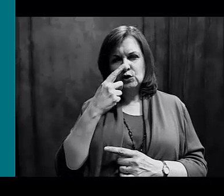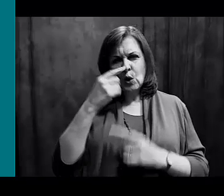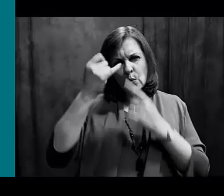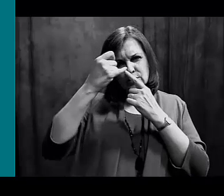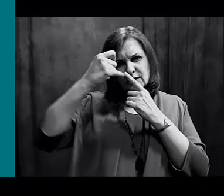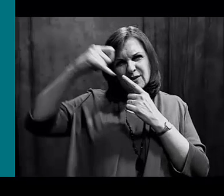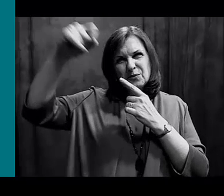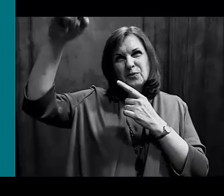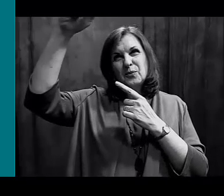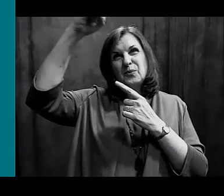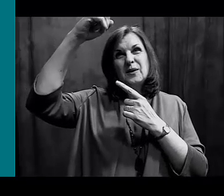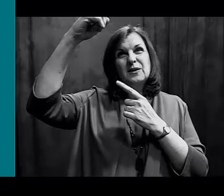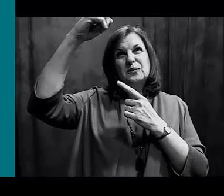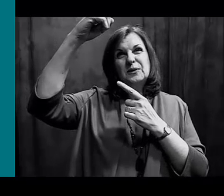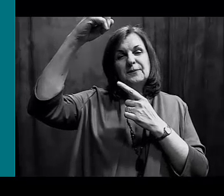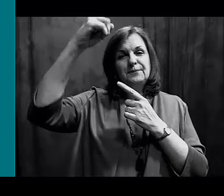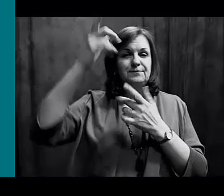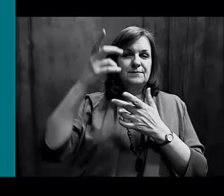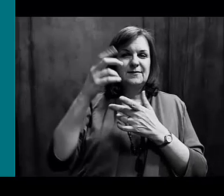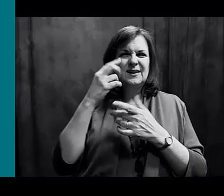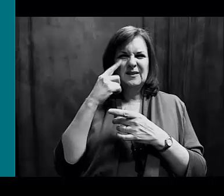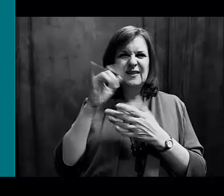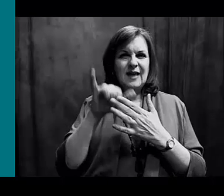spine thing at the top?